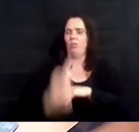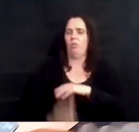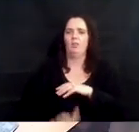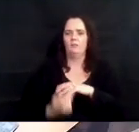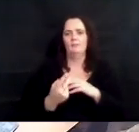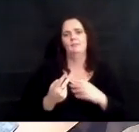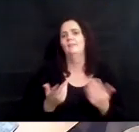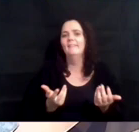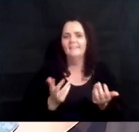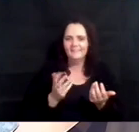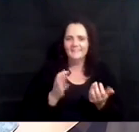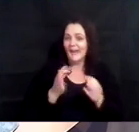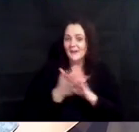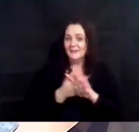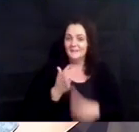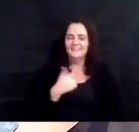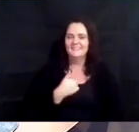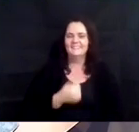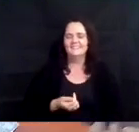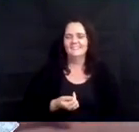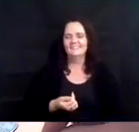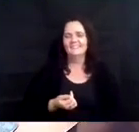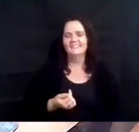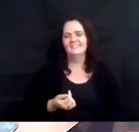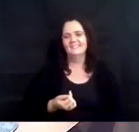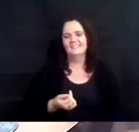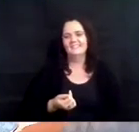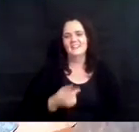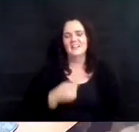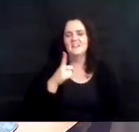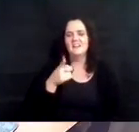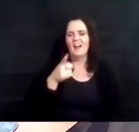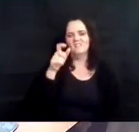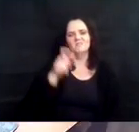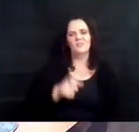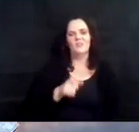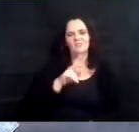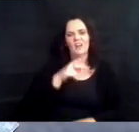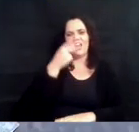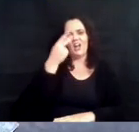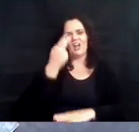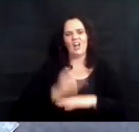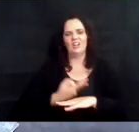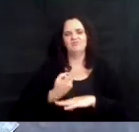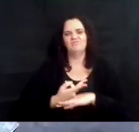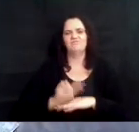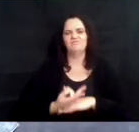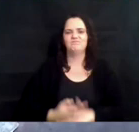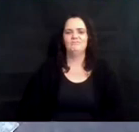Okay and finally down completely and